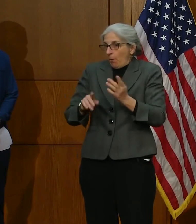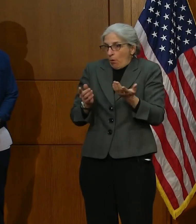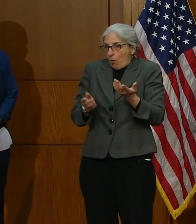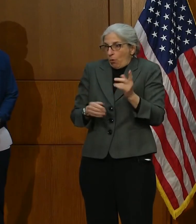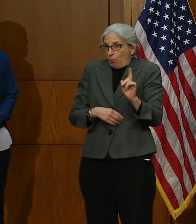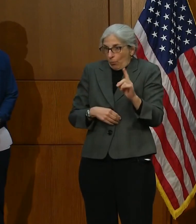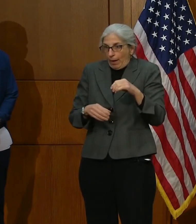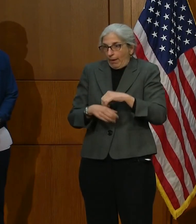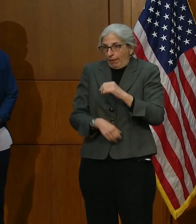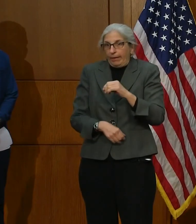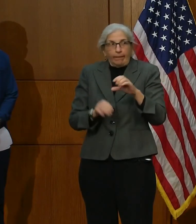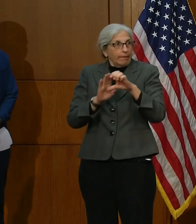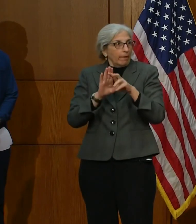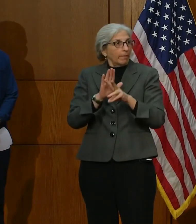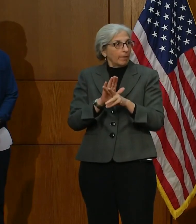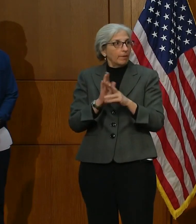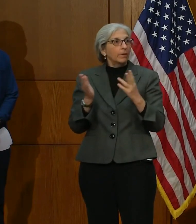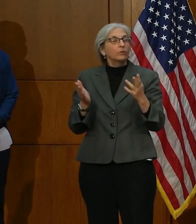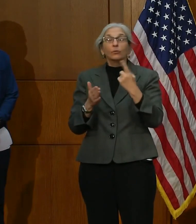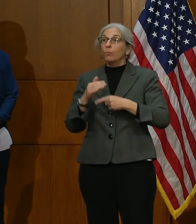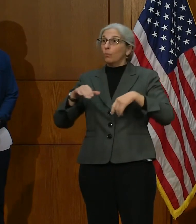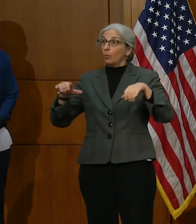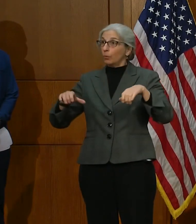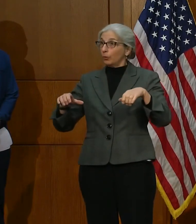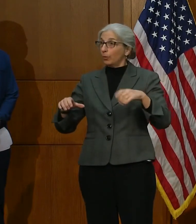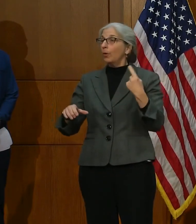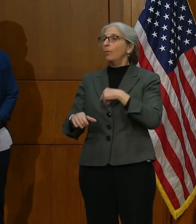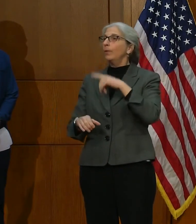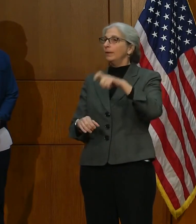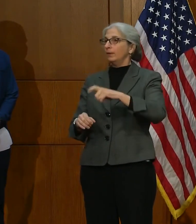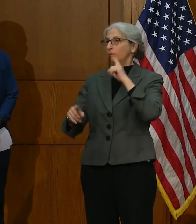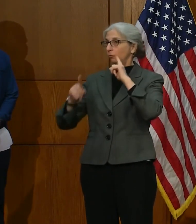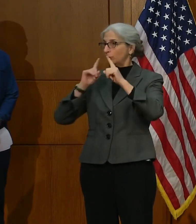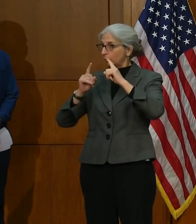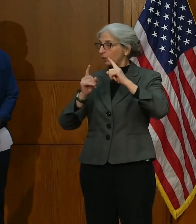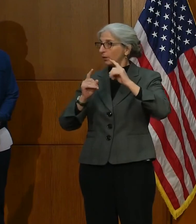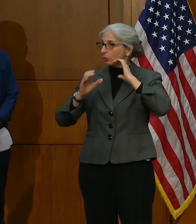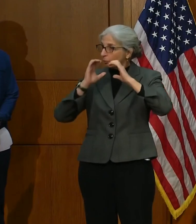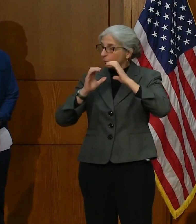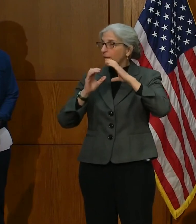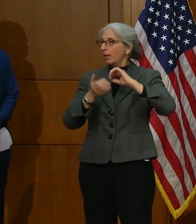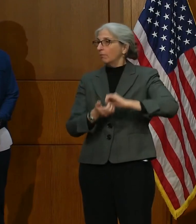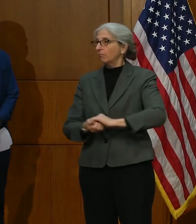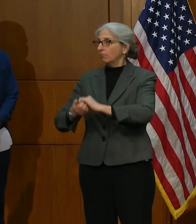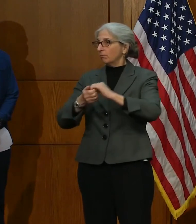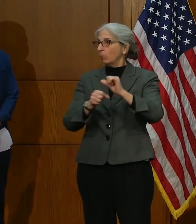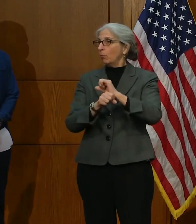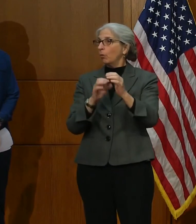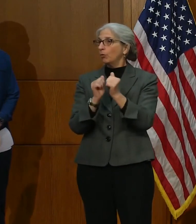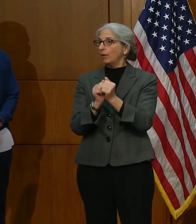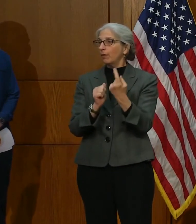VARIABILITY ACROSS THE COMMONWEALTH, AND I THINK THAT THE MAIN WAY WERE DEALING WITH THAT IS MAKING SURE WE'RE COMMUNICATING AND WORKING